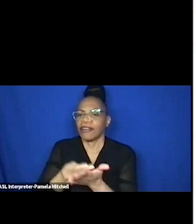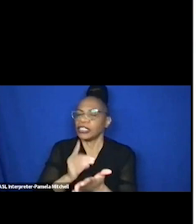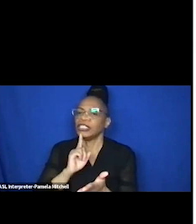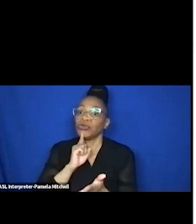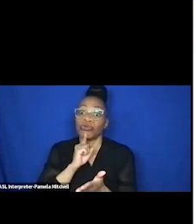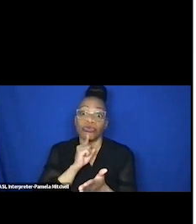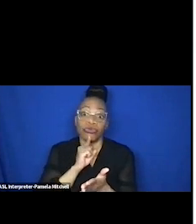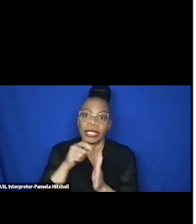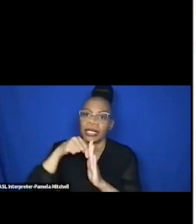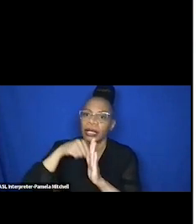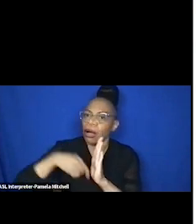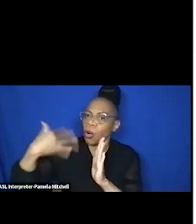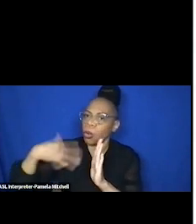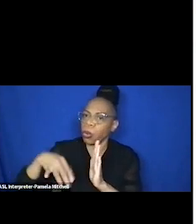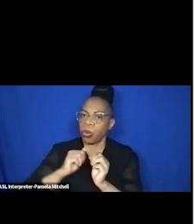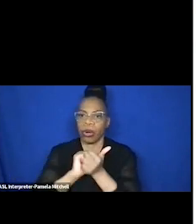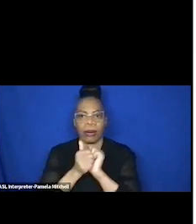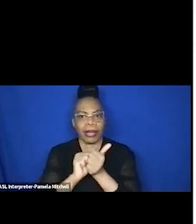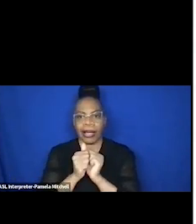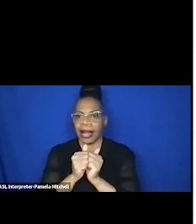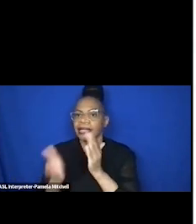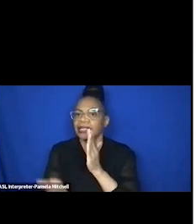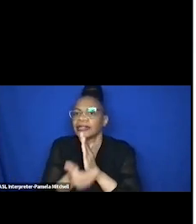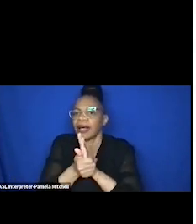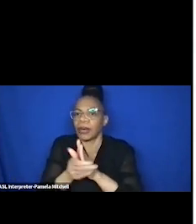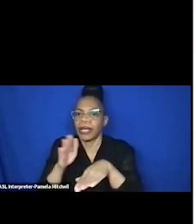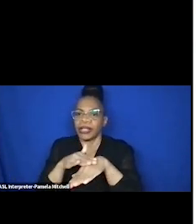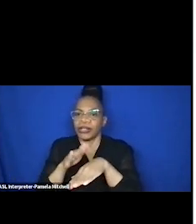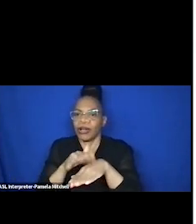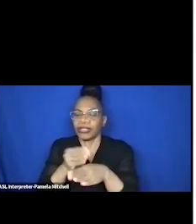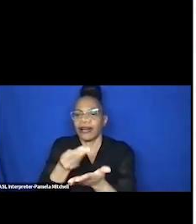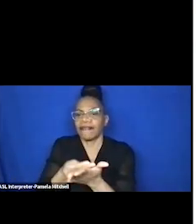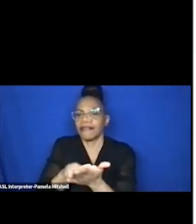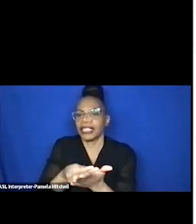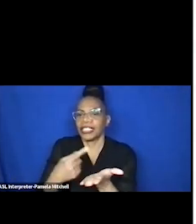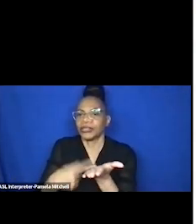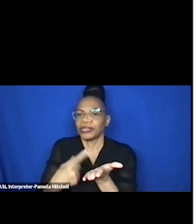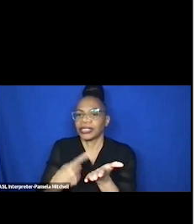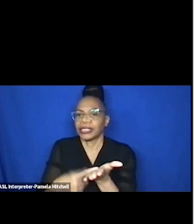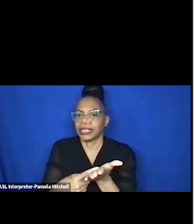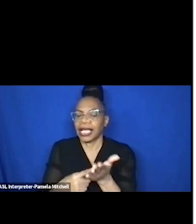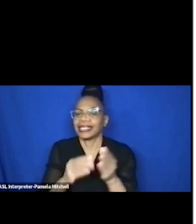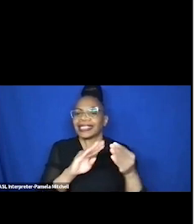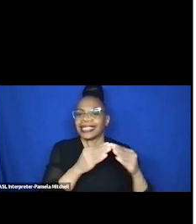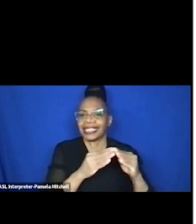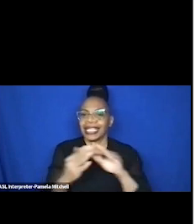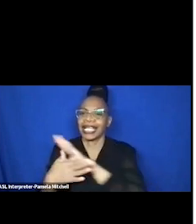And the supplemental notice of funding to address rural and unsheltered homelessness was even more competitive.